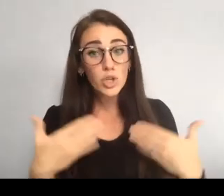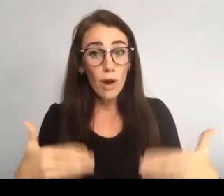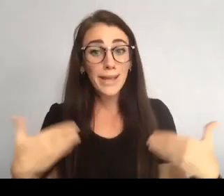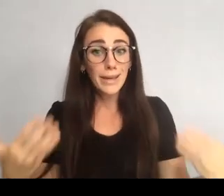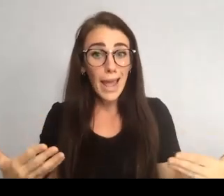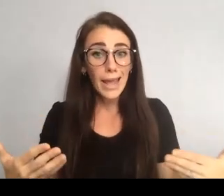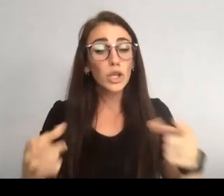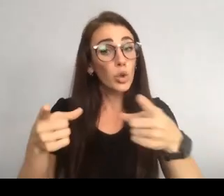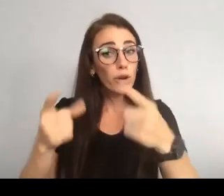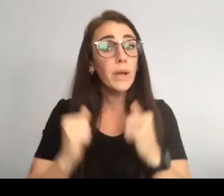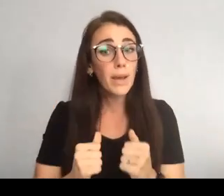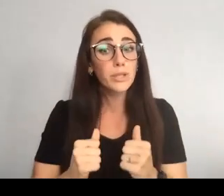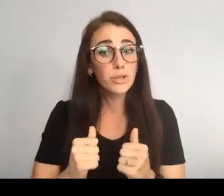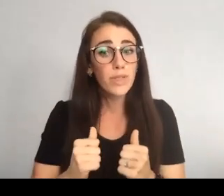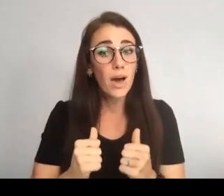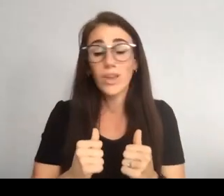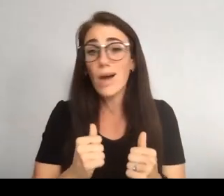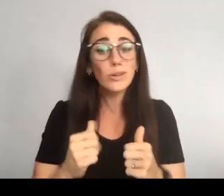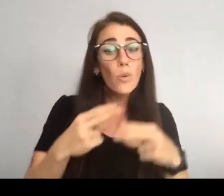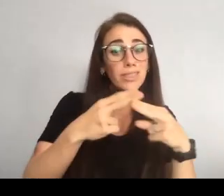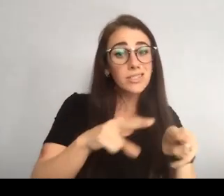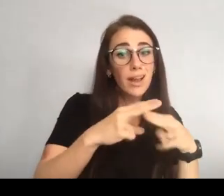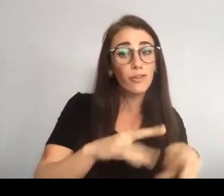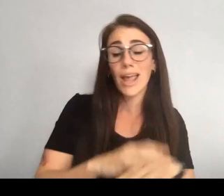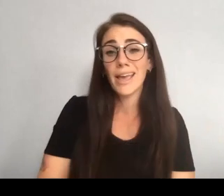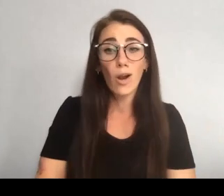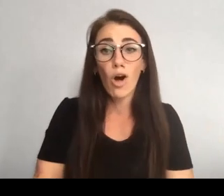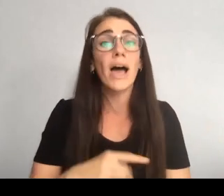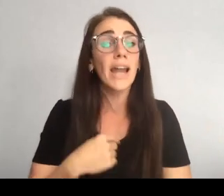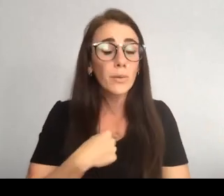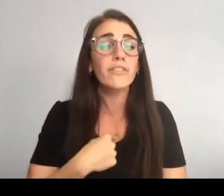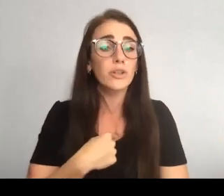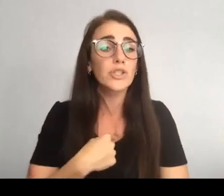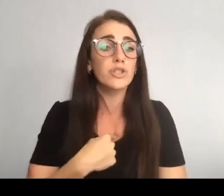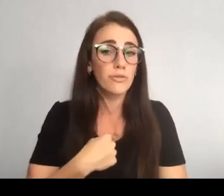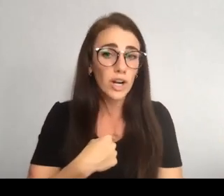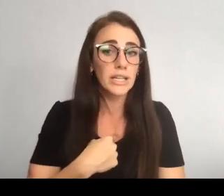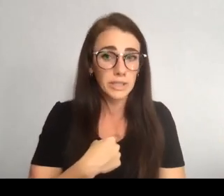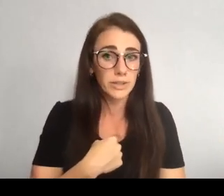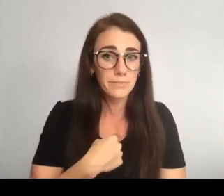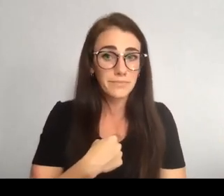cracking in an egg you would have been able to do that without knowing the sign for egg at all and I would have understood you very clearly.